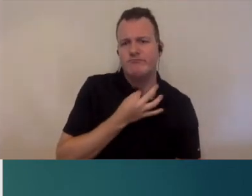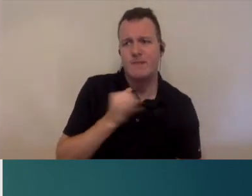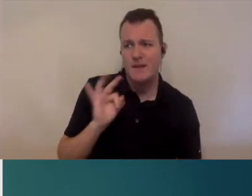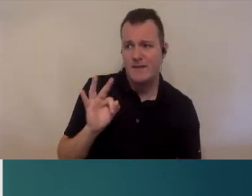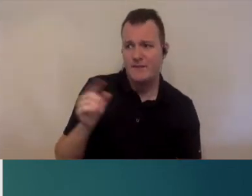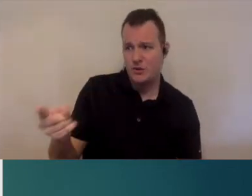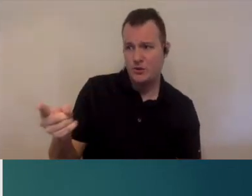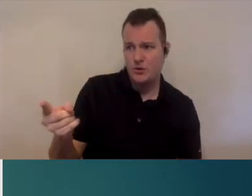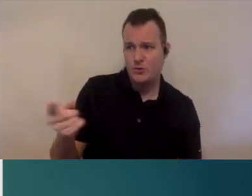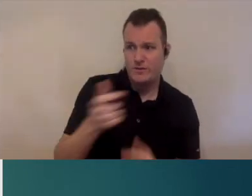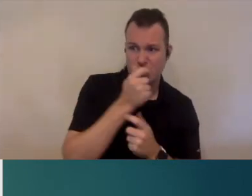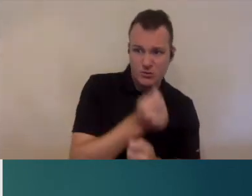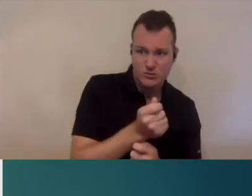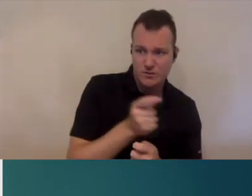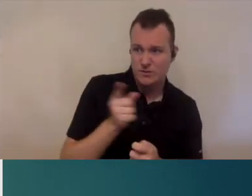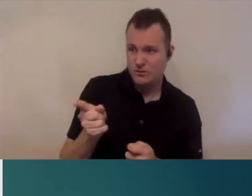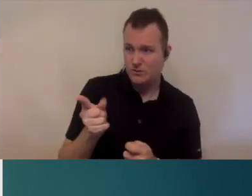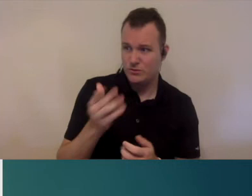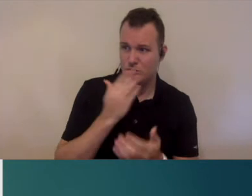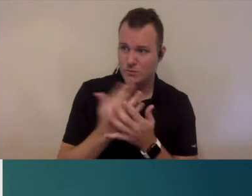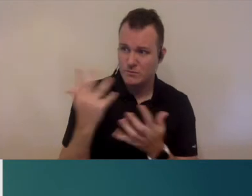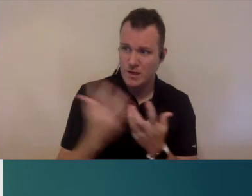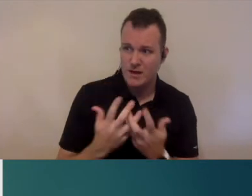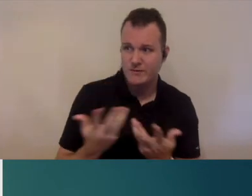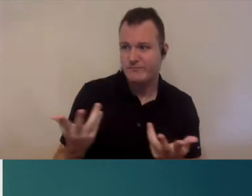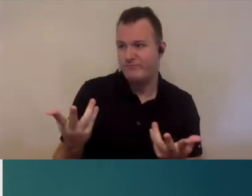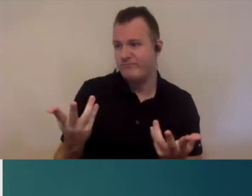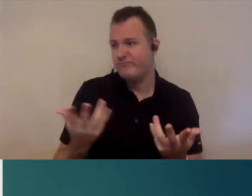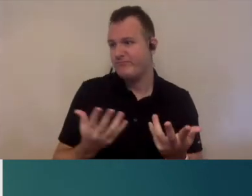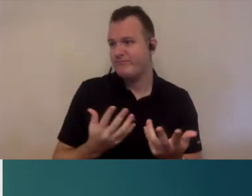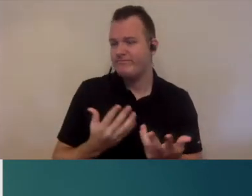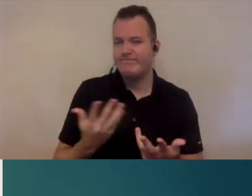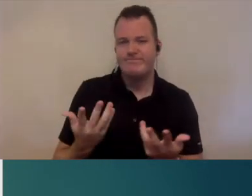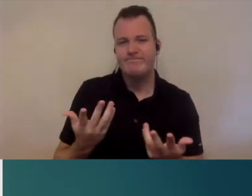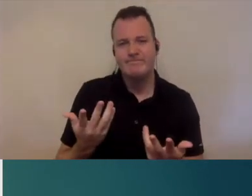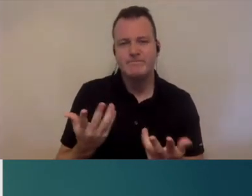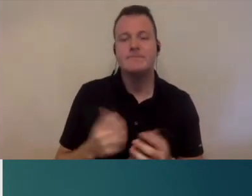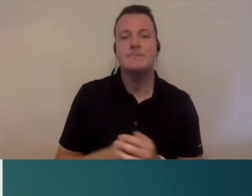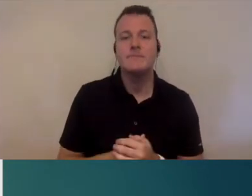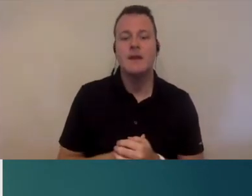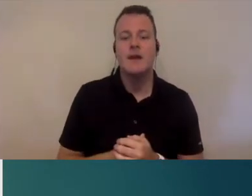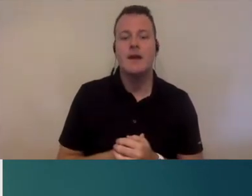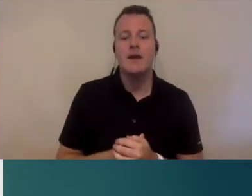be good at the position I was offering. And as a side note, the second page of